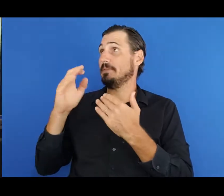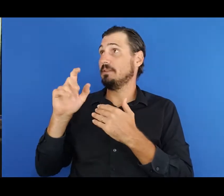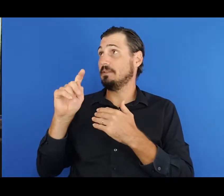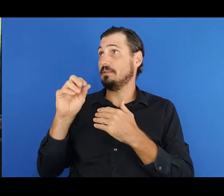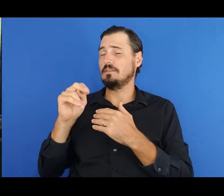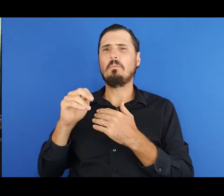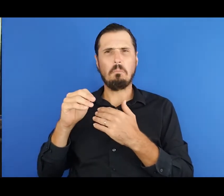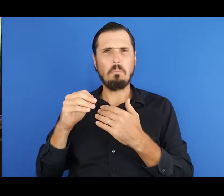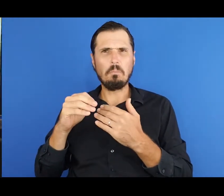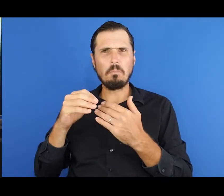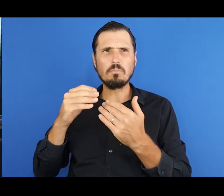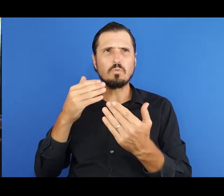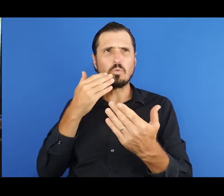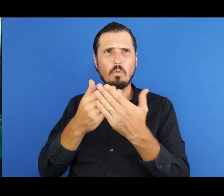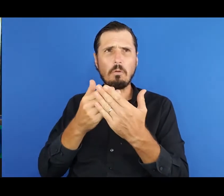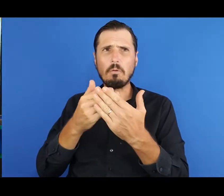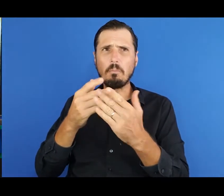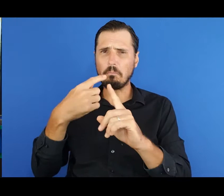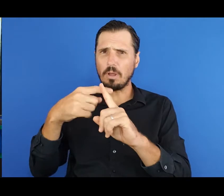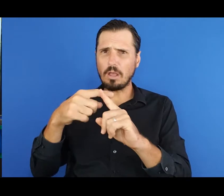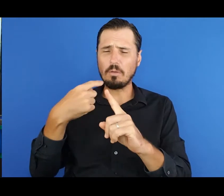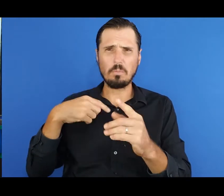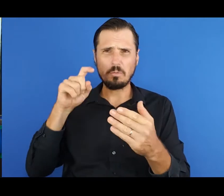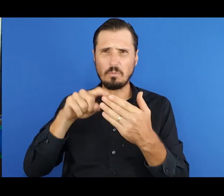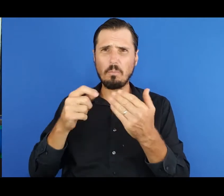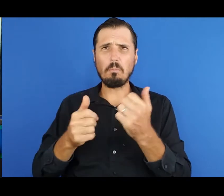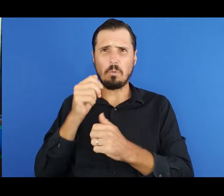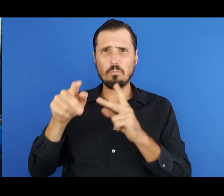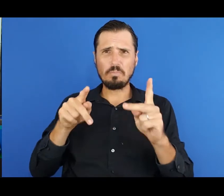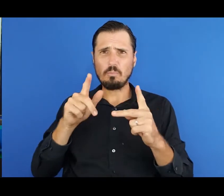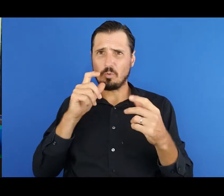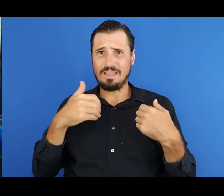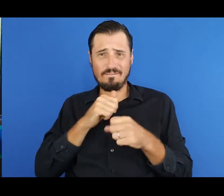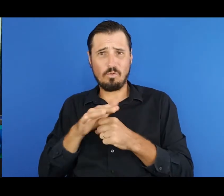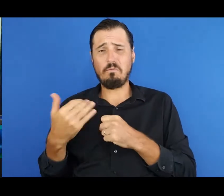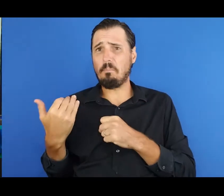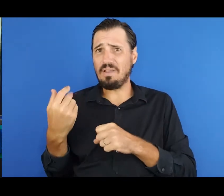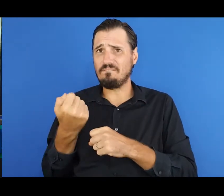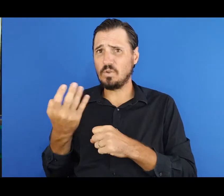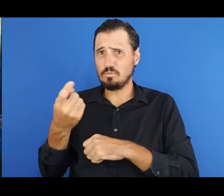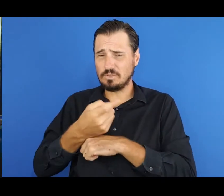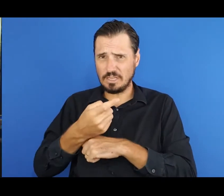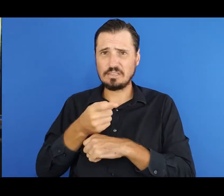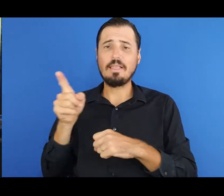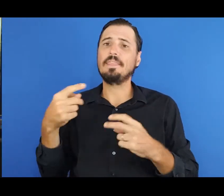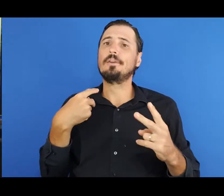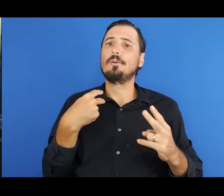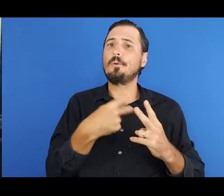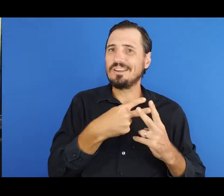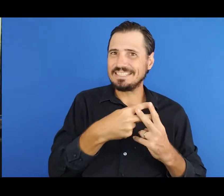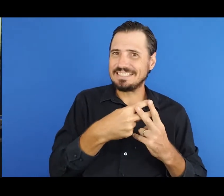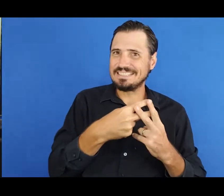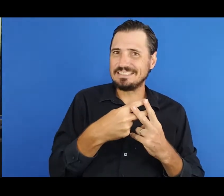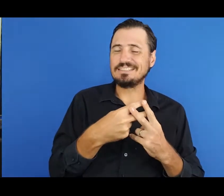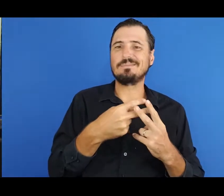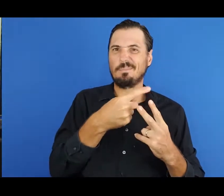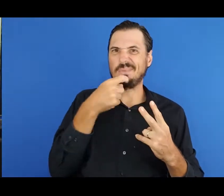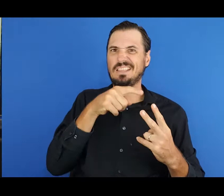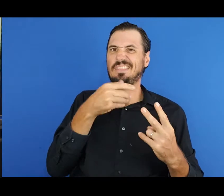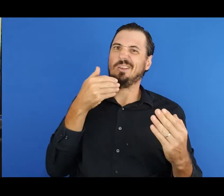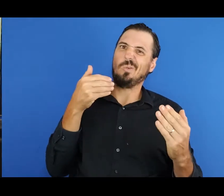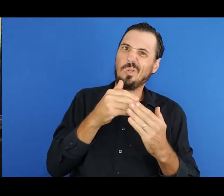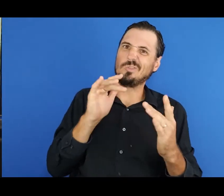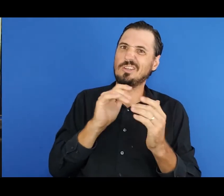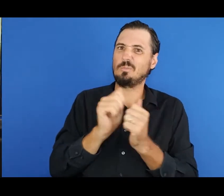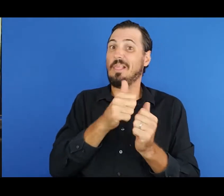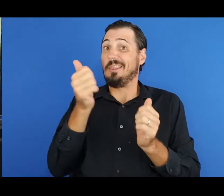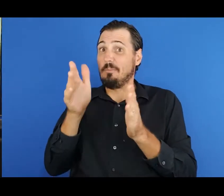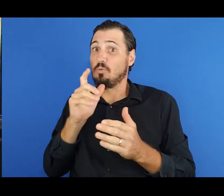It's a good sign that our cases over the last few days have predominantly been in people under quarantine as close contacts. However, we continue to see community spread of disease